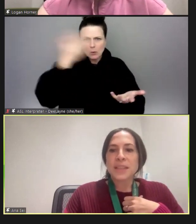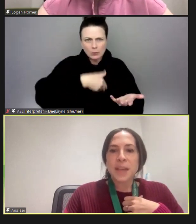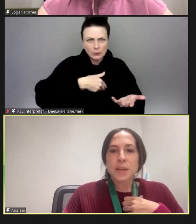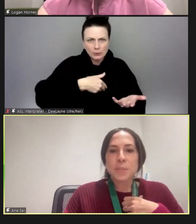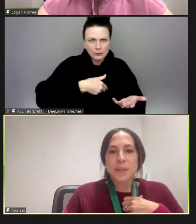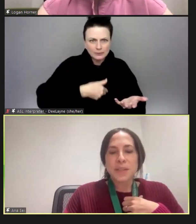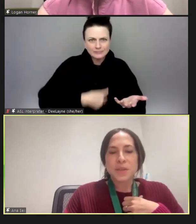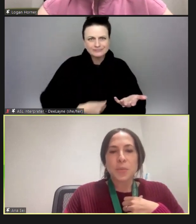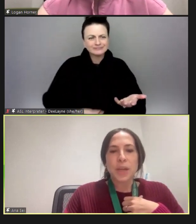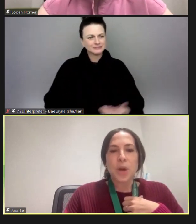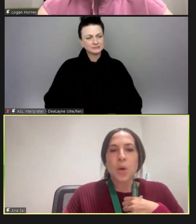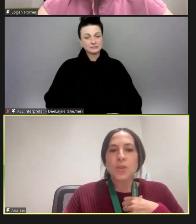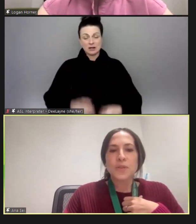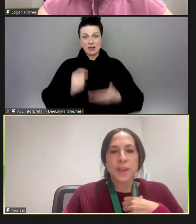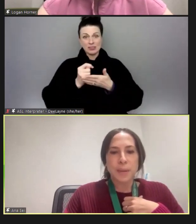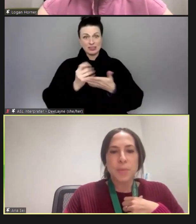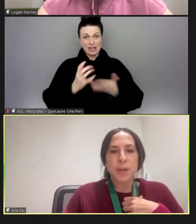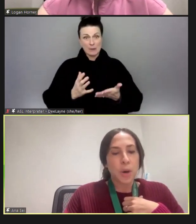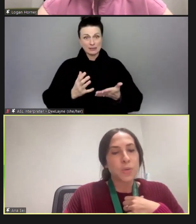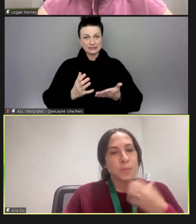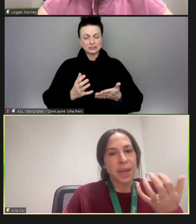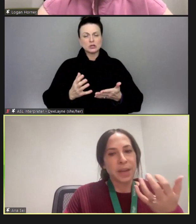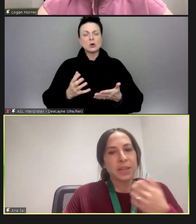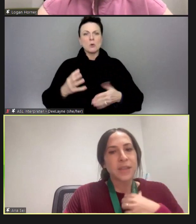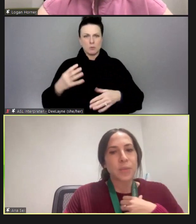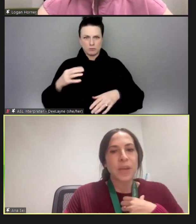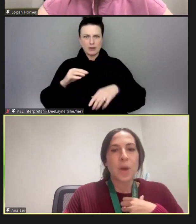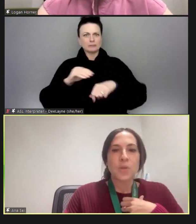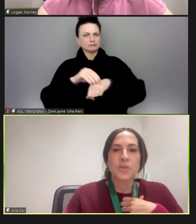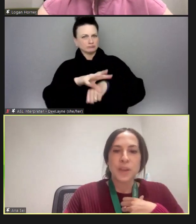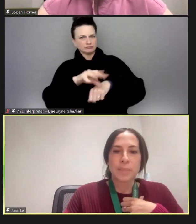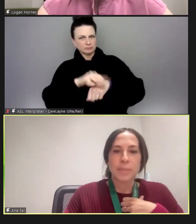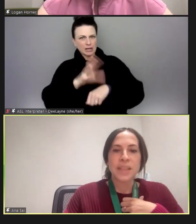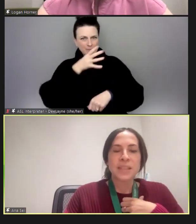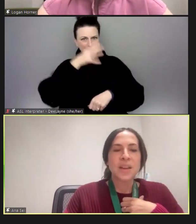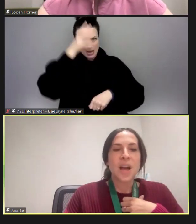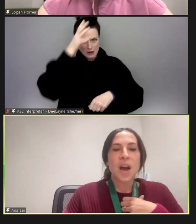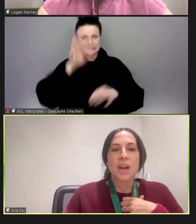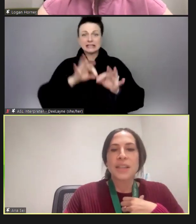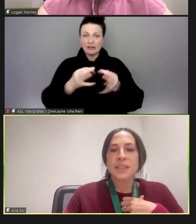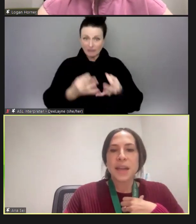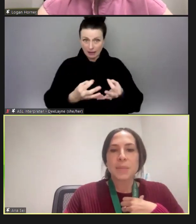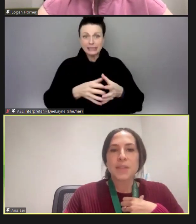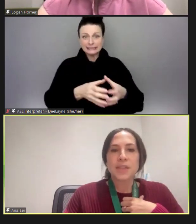therapist we coach we coach parents and